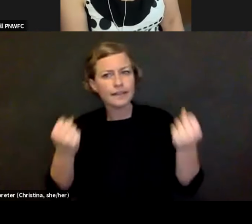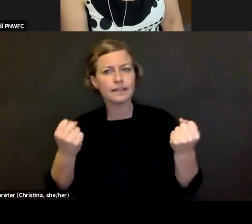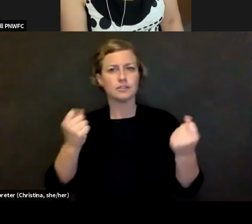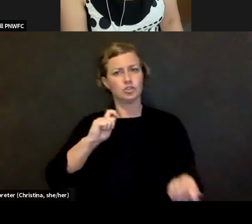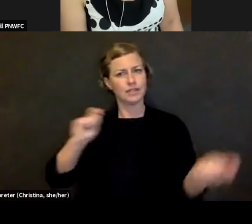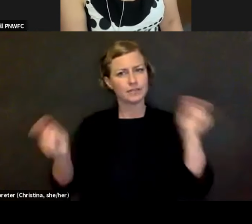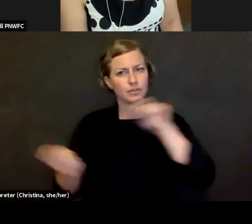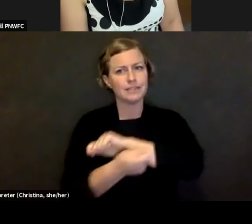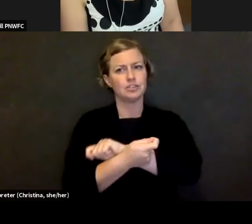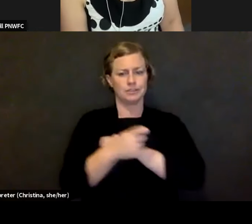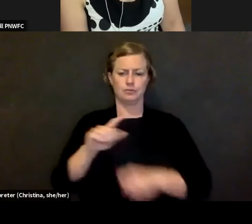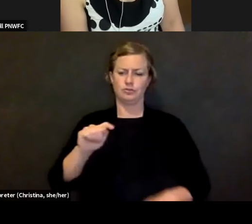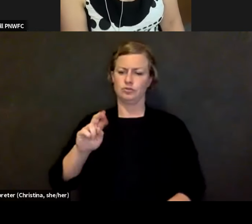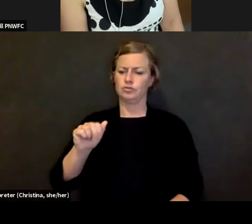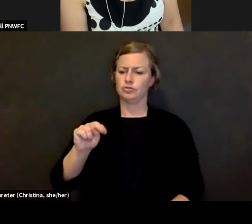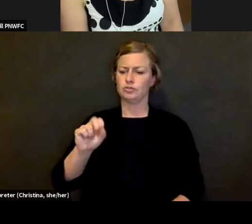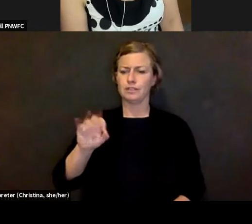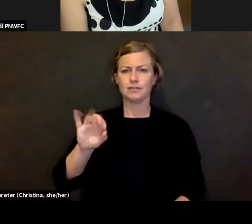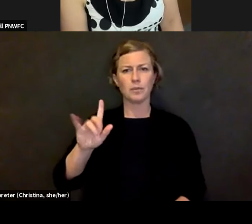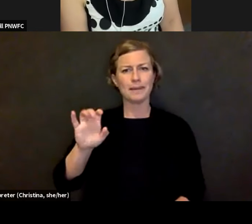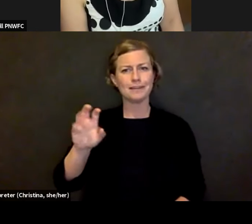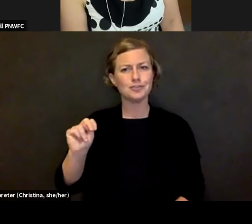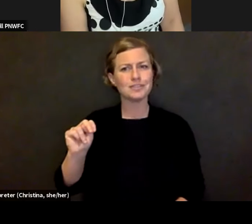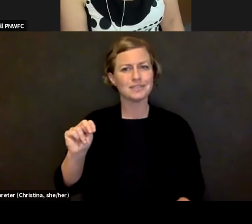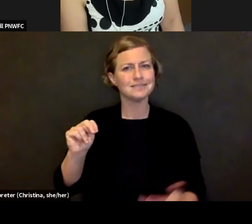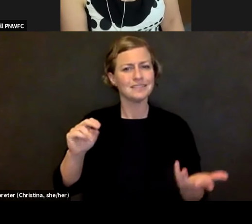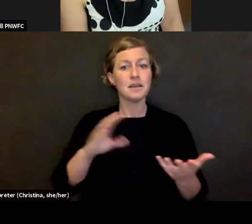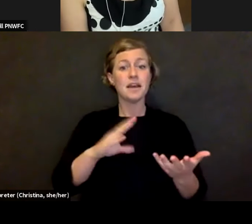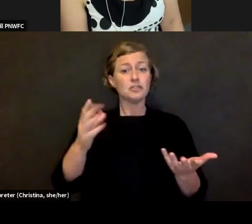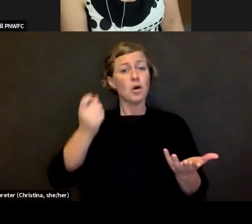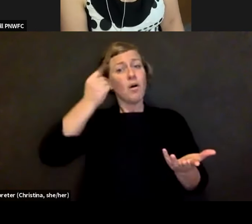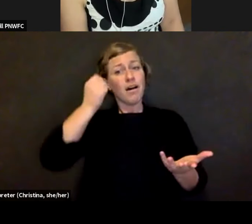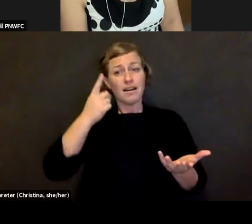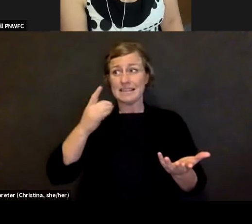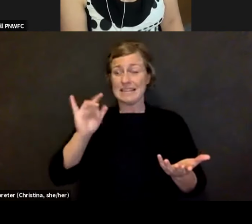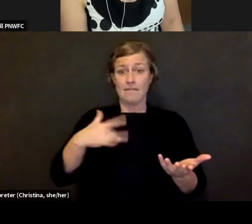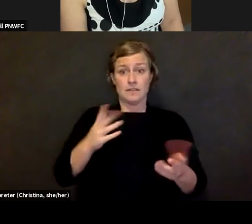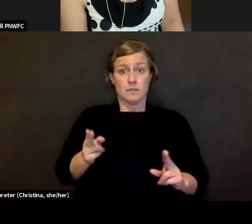that as well while building in places of healing and transformation and discern